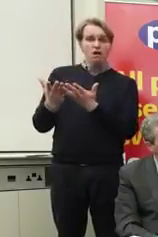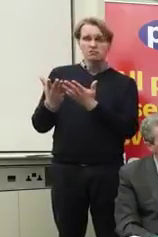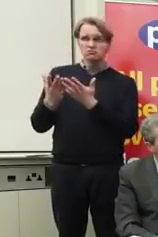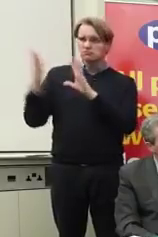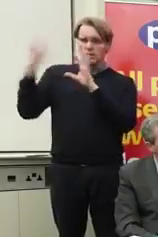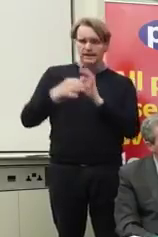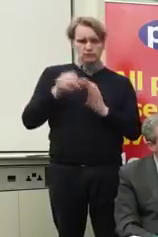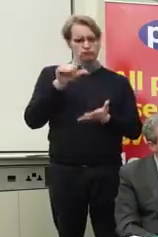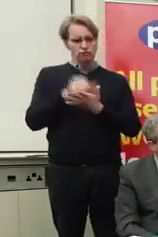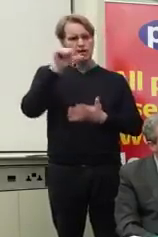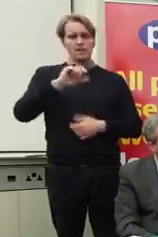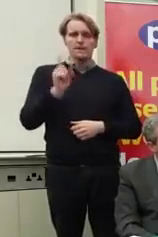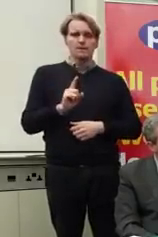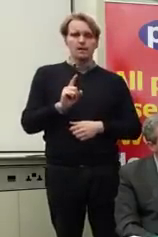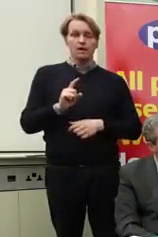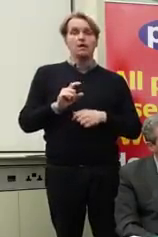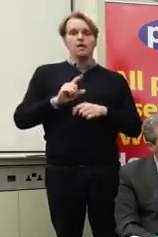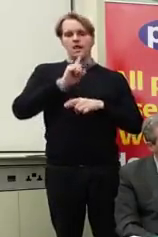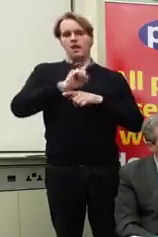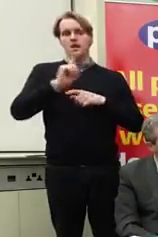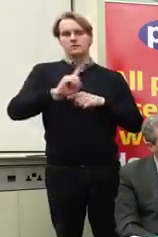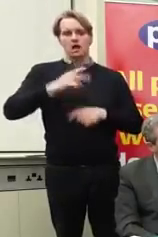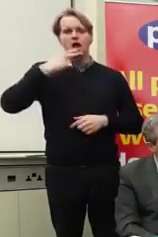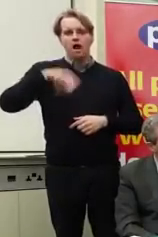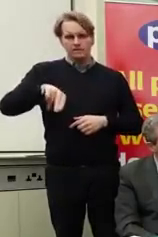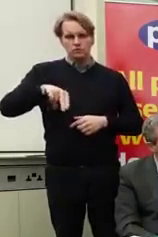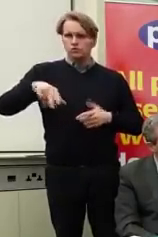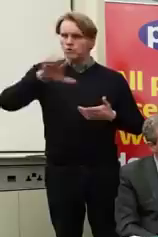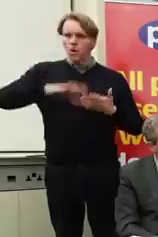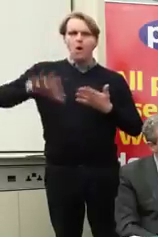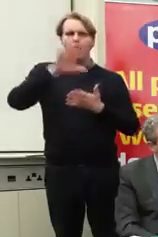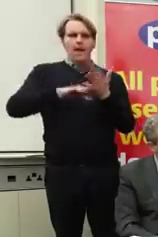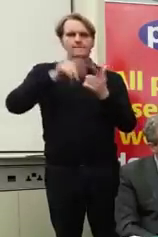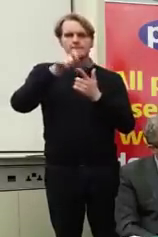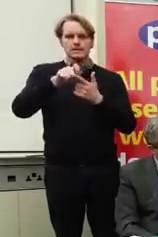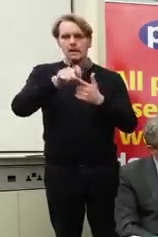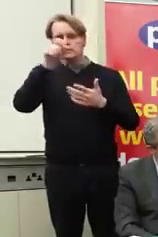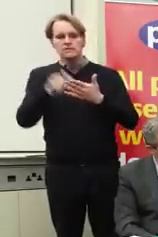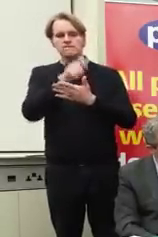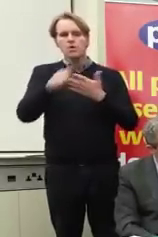then went on to a vote this afternoon where the rollout of free school dinners